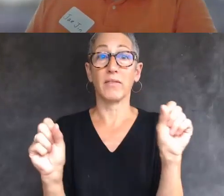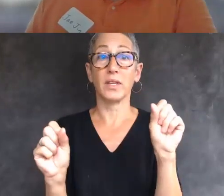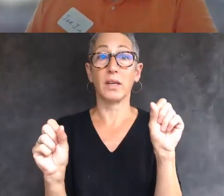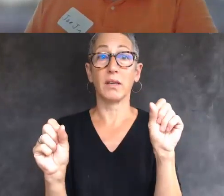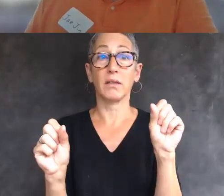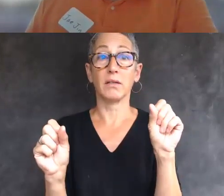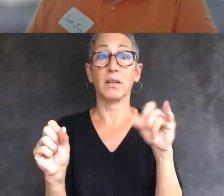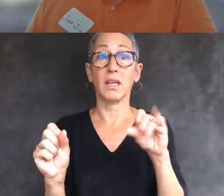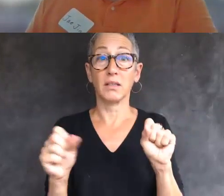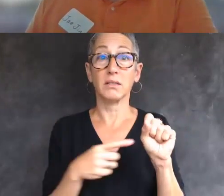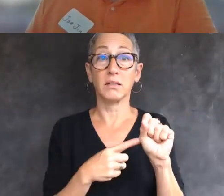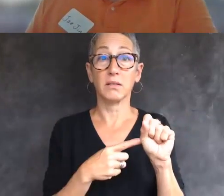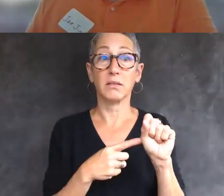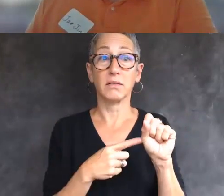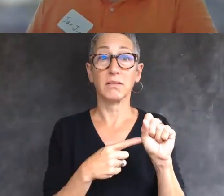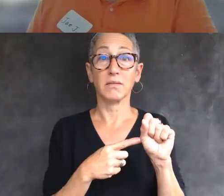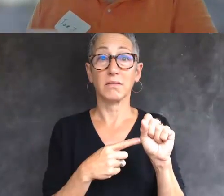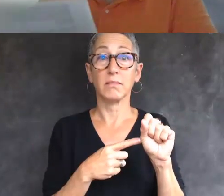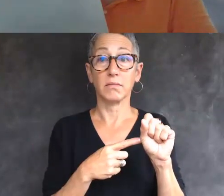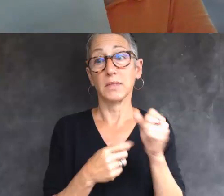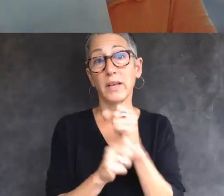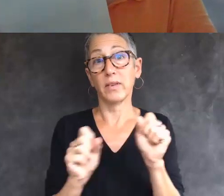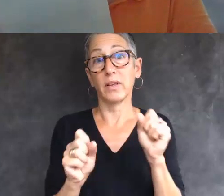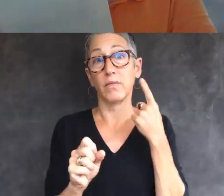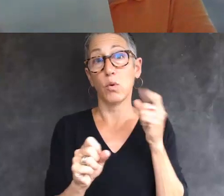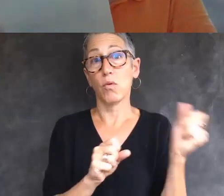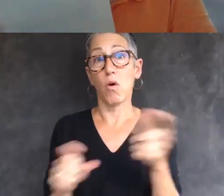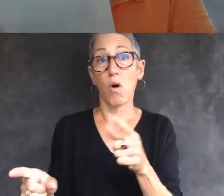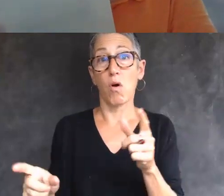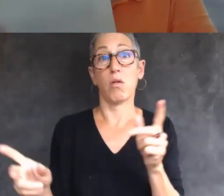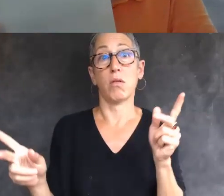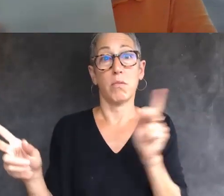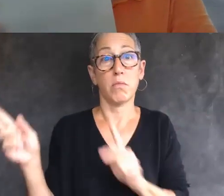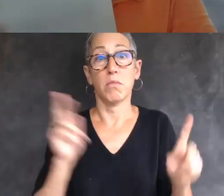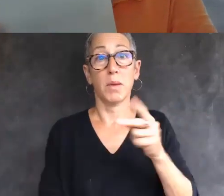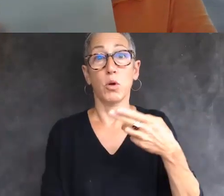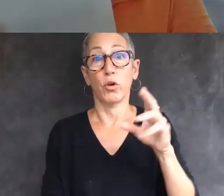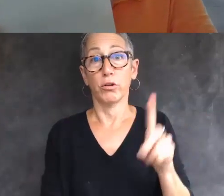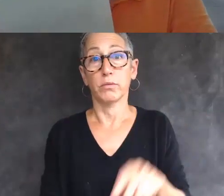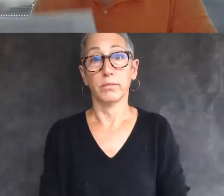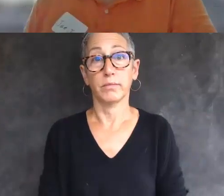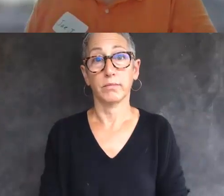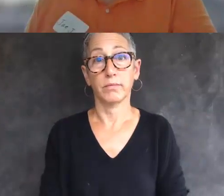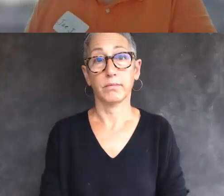that has empathy for people. So you would treat all people good. You would know, approach all situations with the right idea.